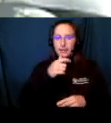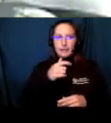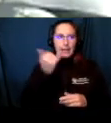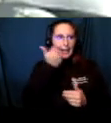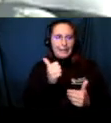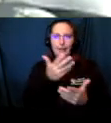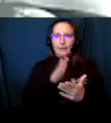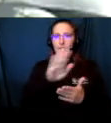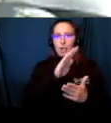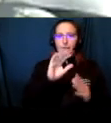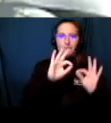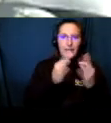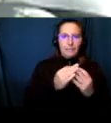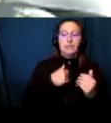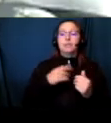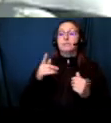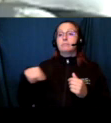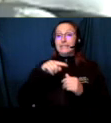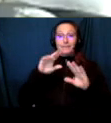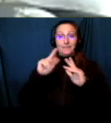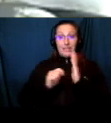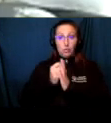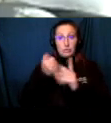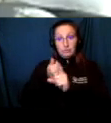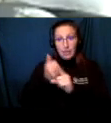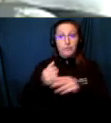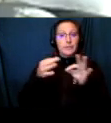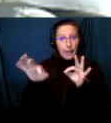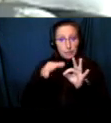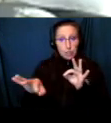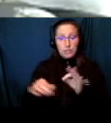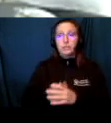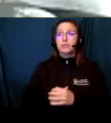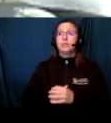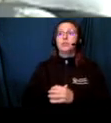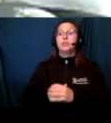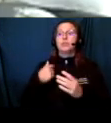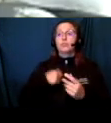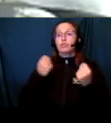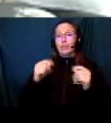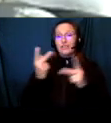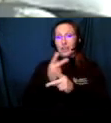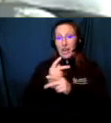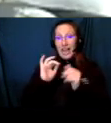They're captioned. We are working to try to figure out how to also make them available